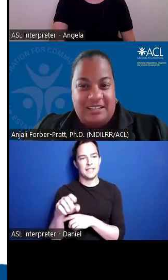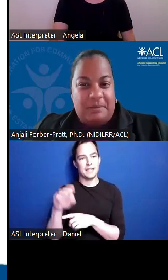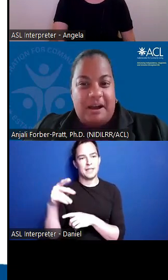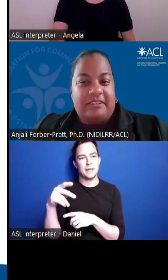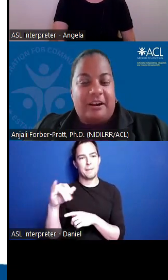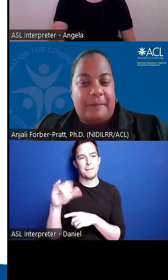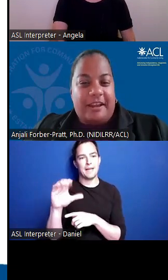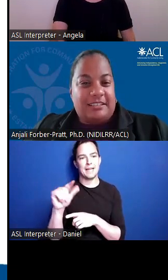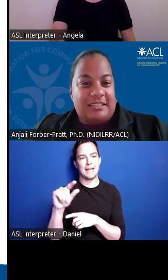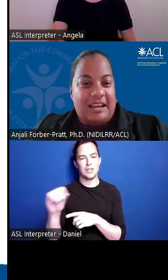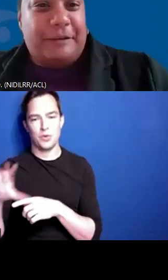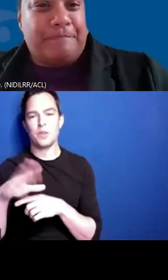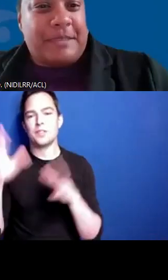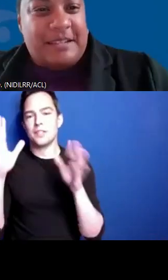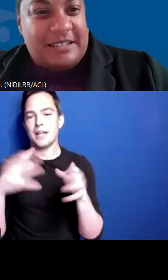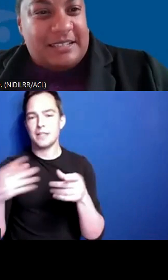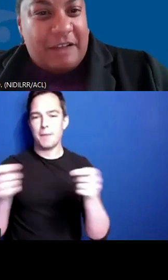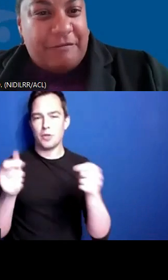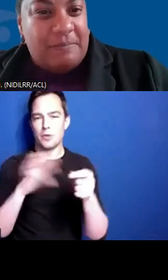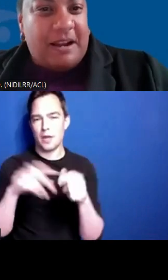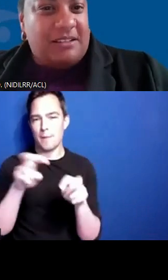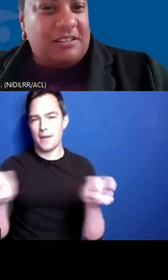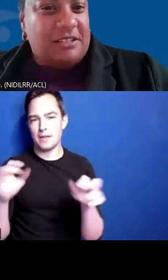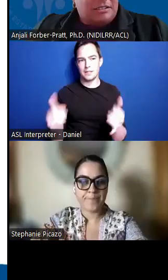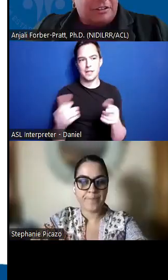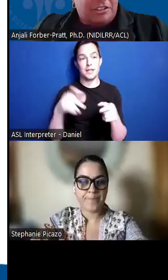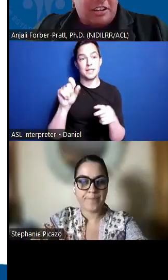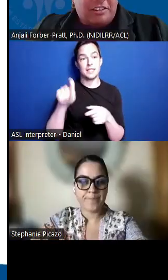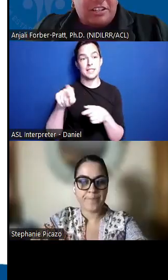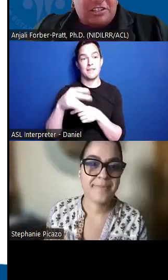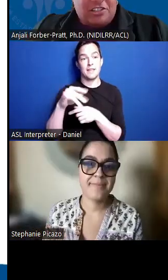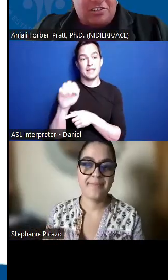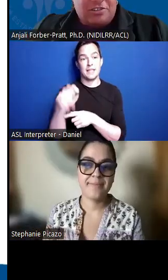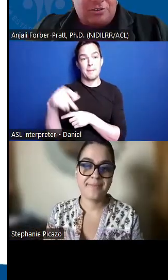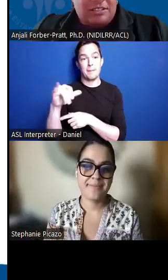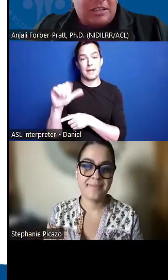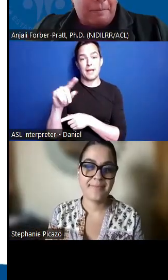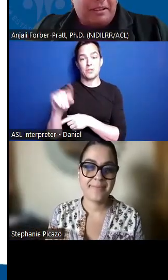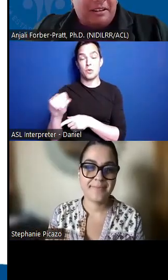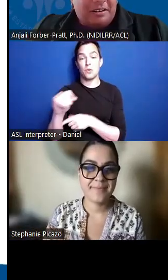to moderate our panel today. Stephanie Picazo is a first-generation student who has completed her